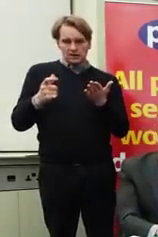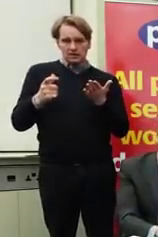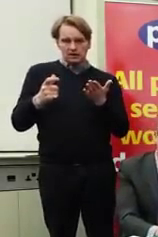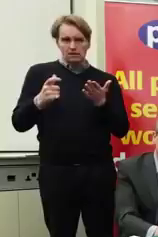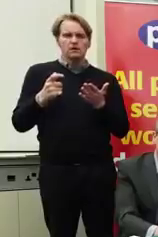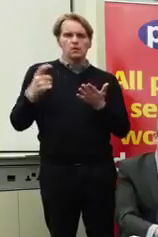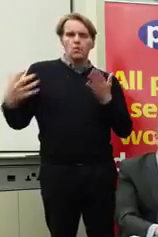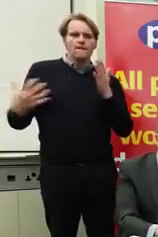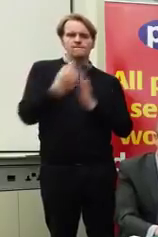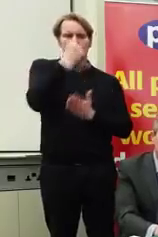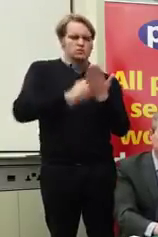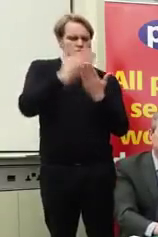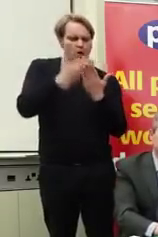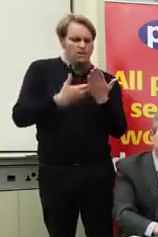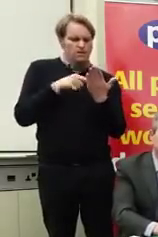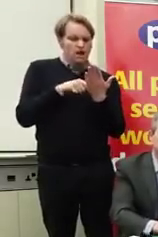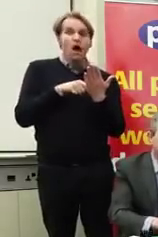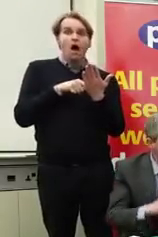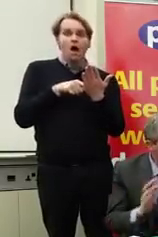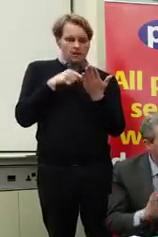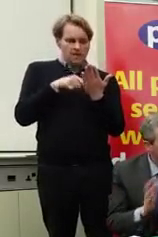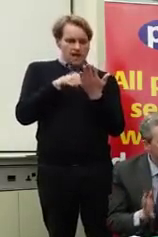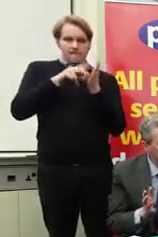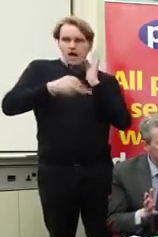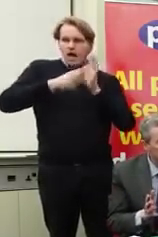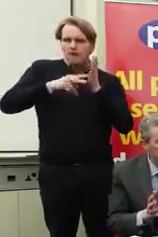where they had a strategy to try and undermine the union in order to